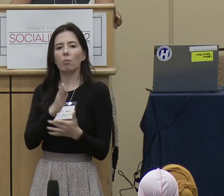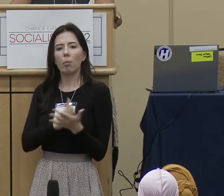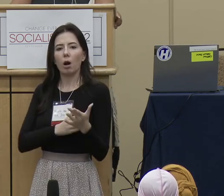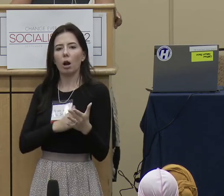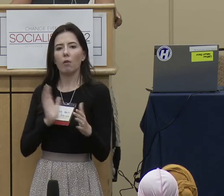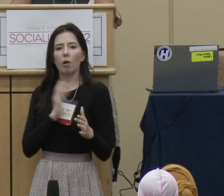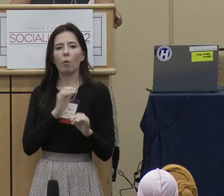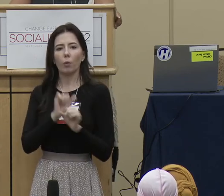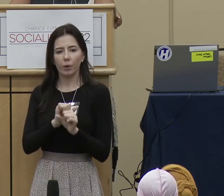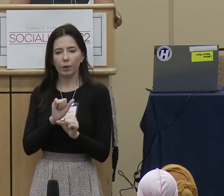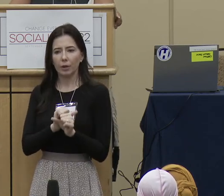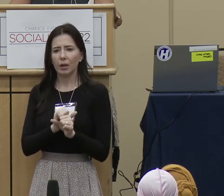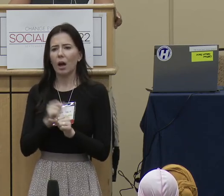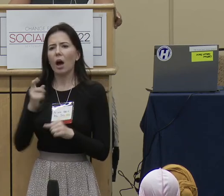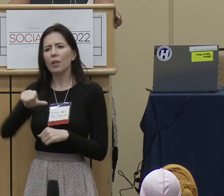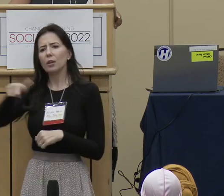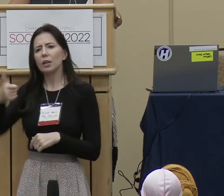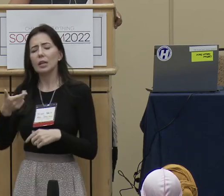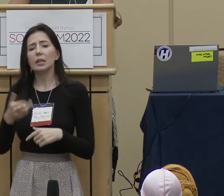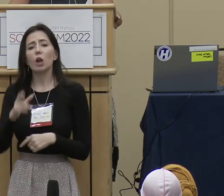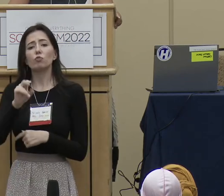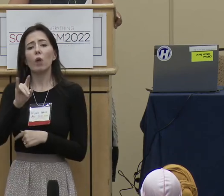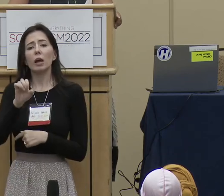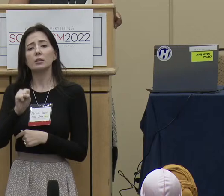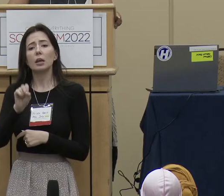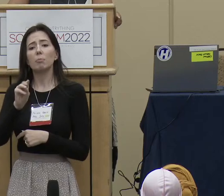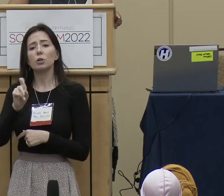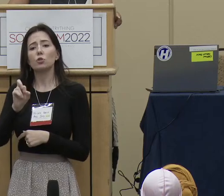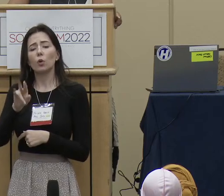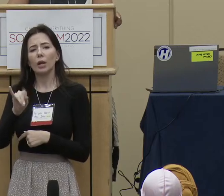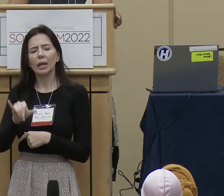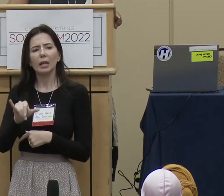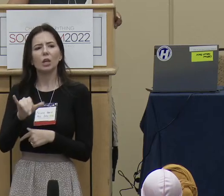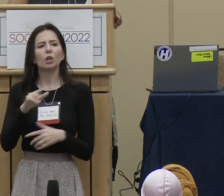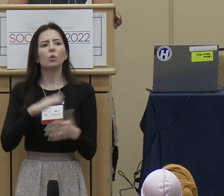be central to our work. And the other is the Rising